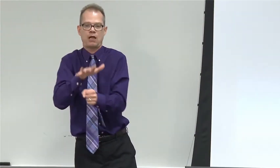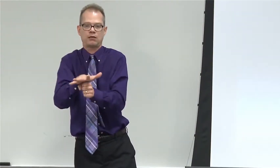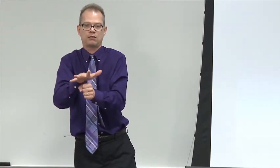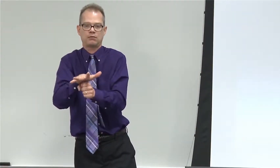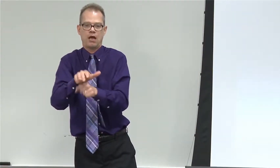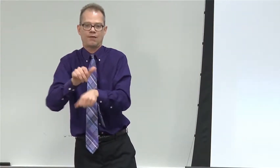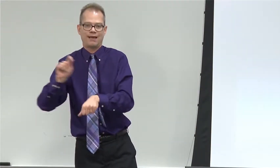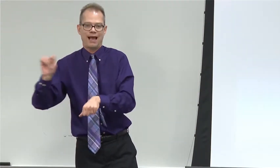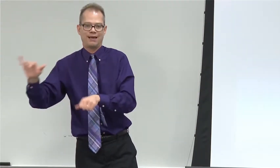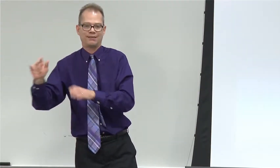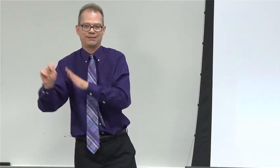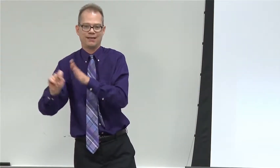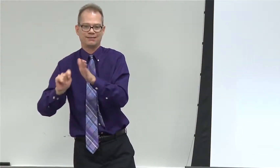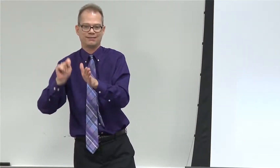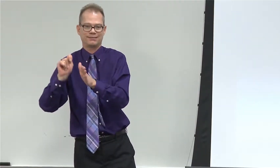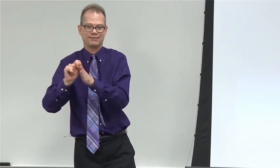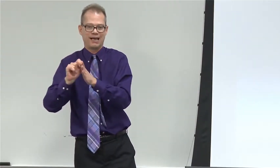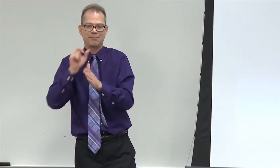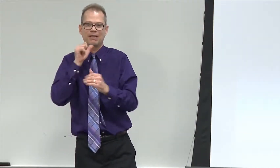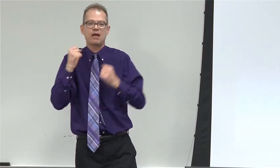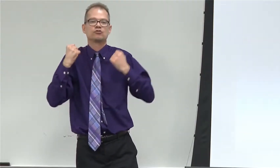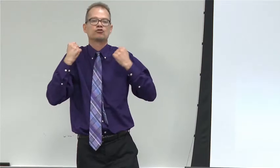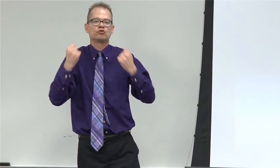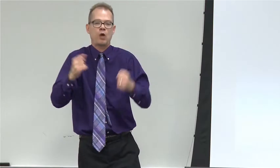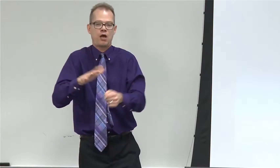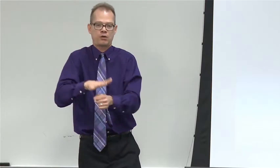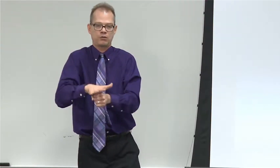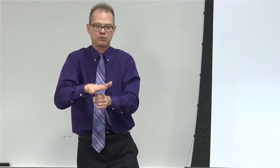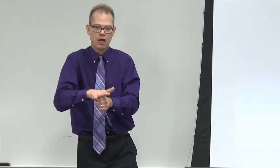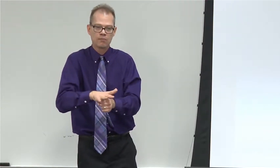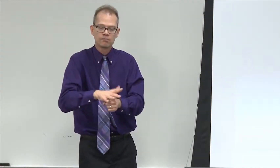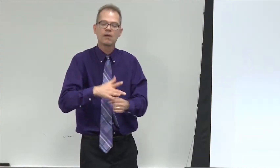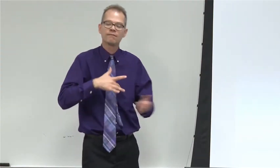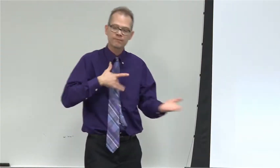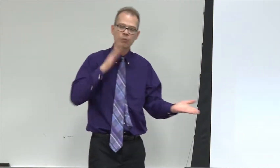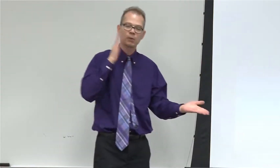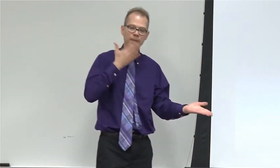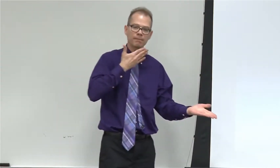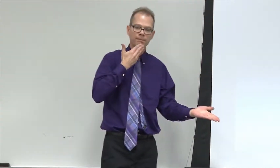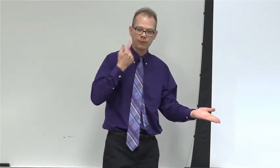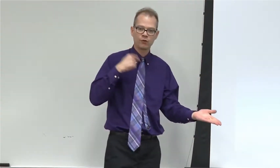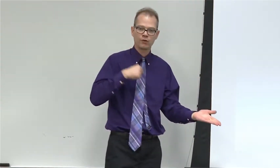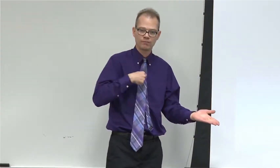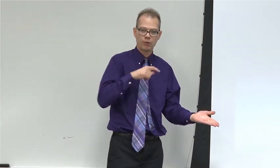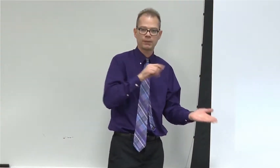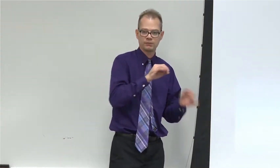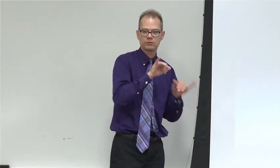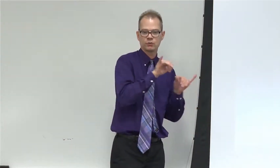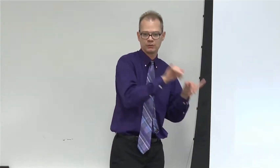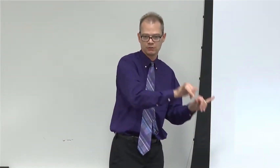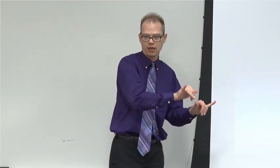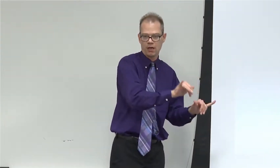They didn't feel that that education at the time was sufficient, it wasn't strong enough, and it might be better for me